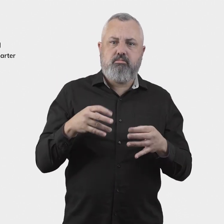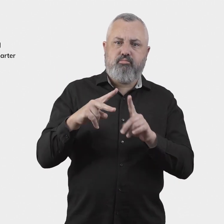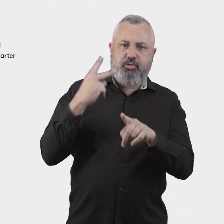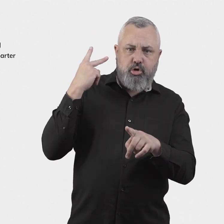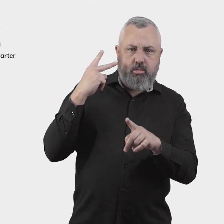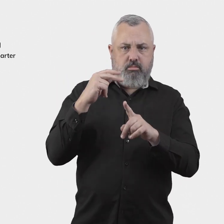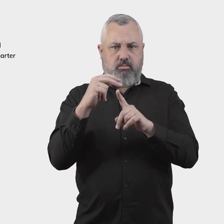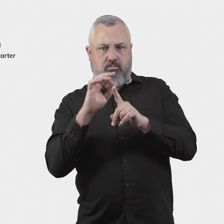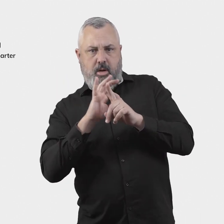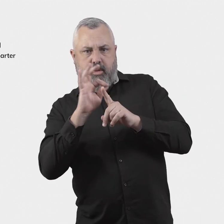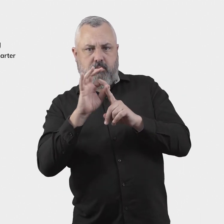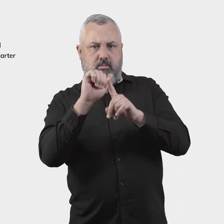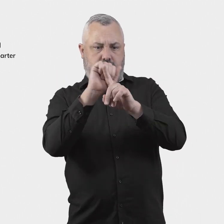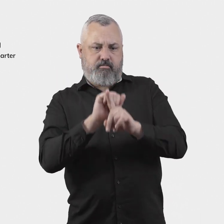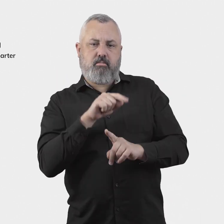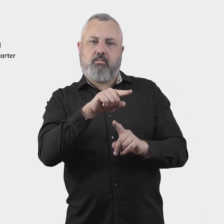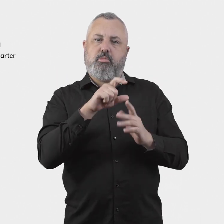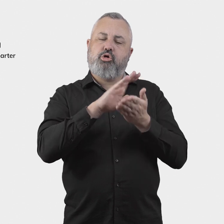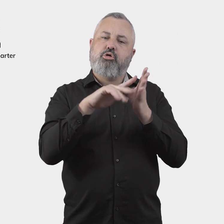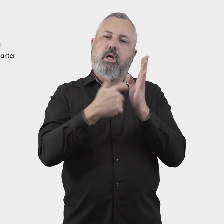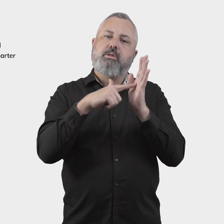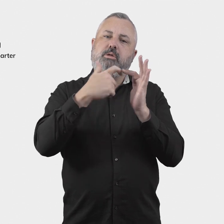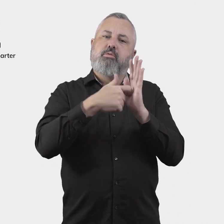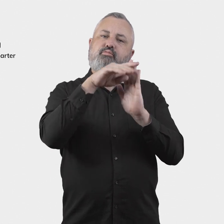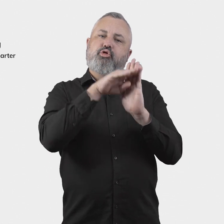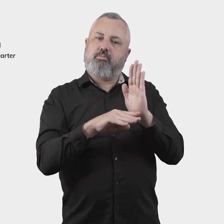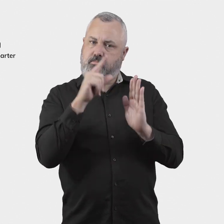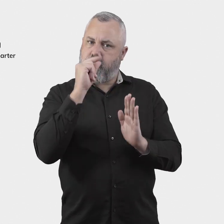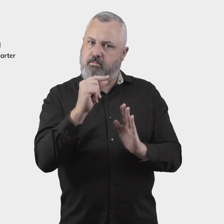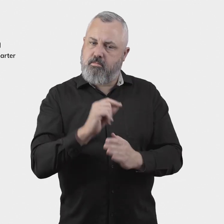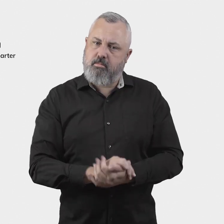and identifies common and emerging issues in the sector.